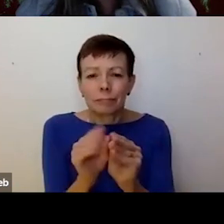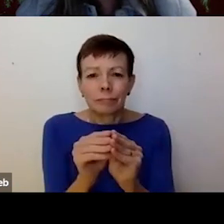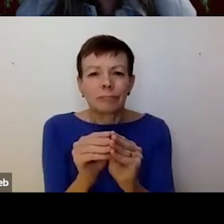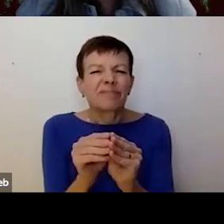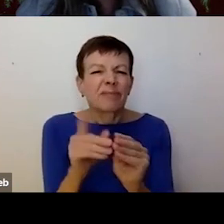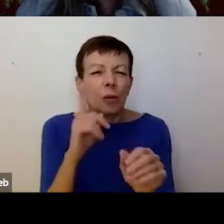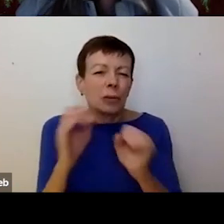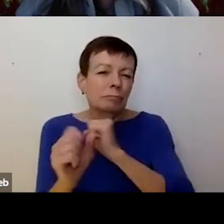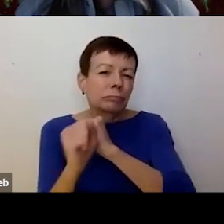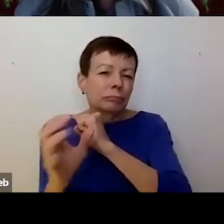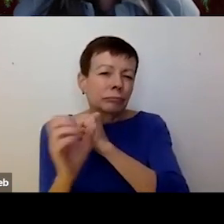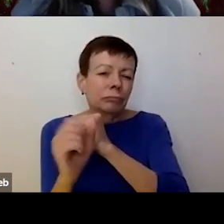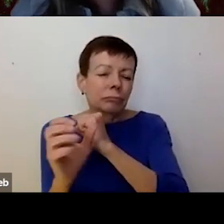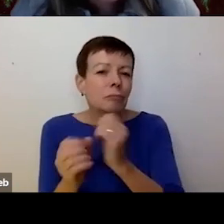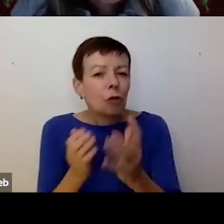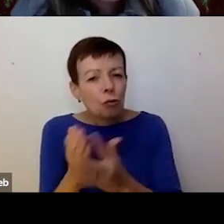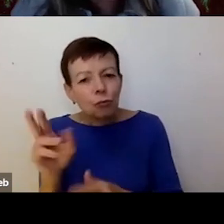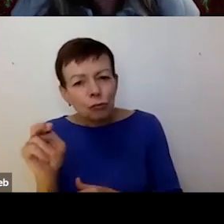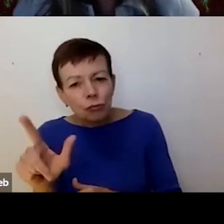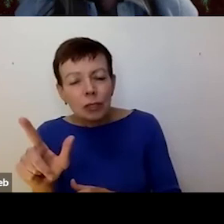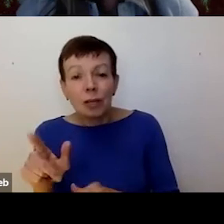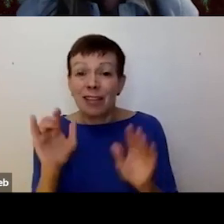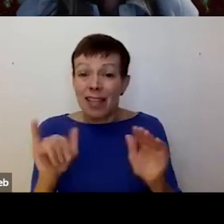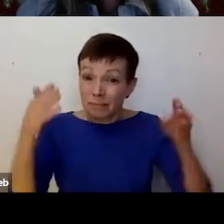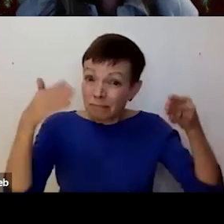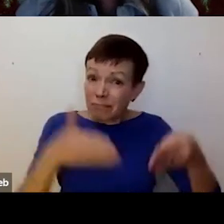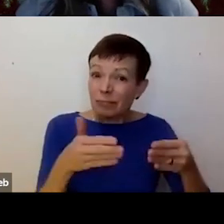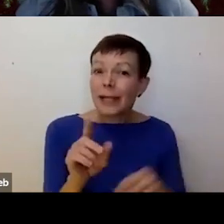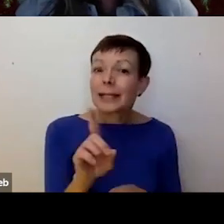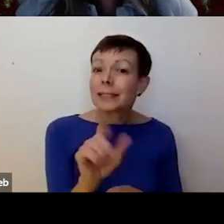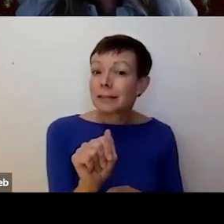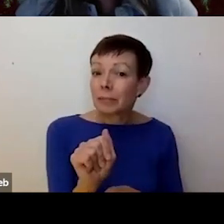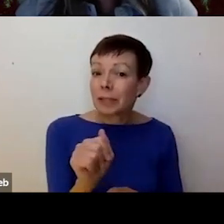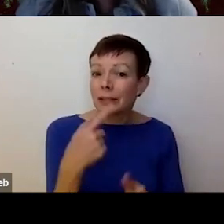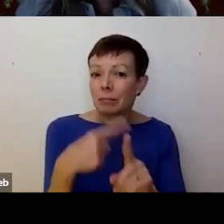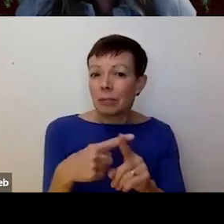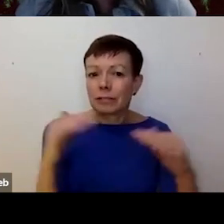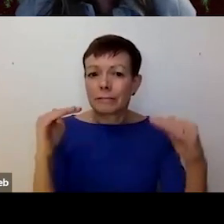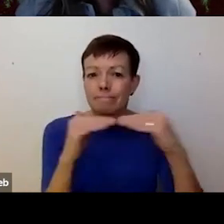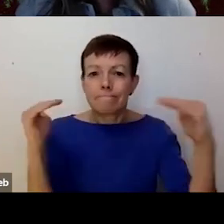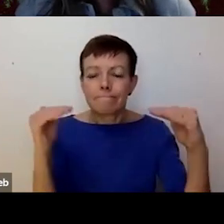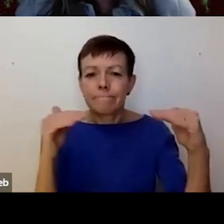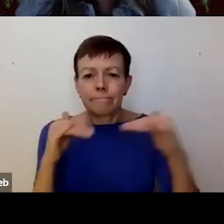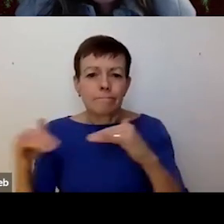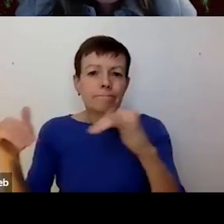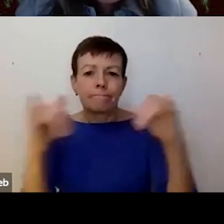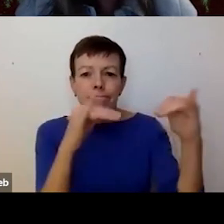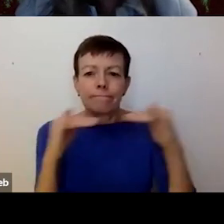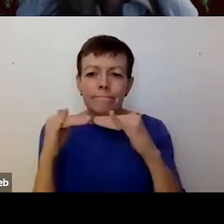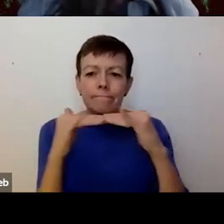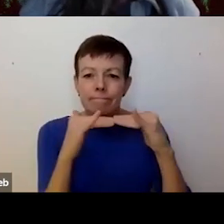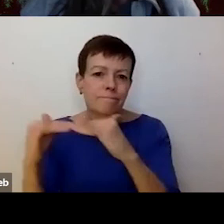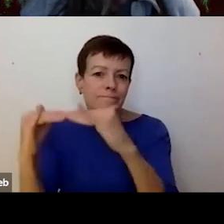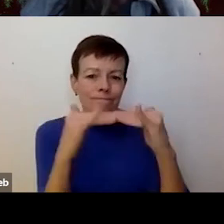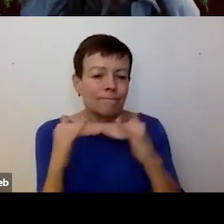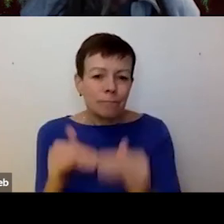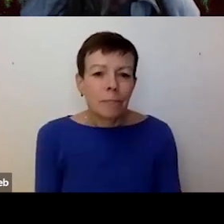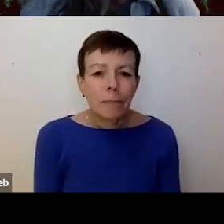website around disabilities justice. And so, I hope that you will all join us for that. And